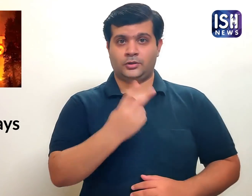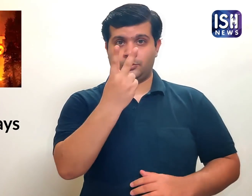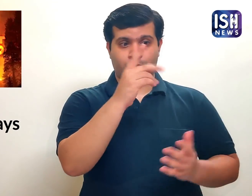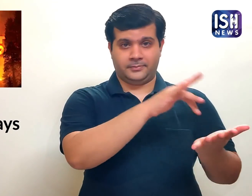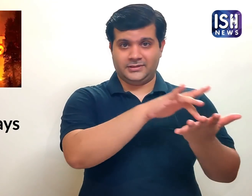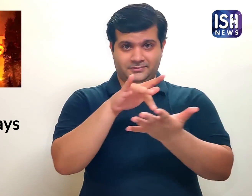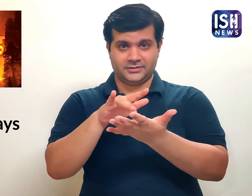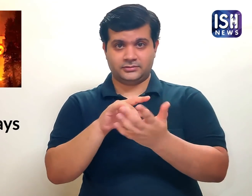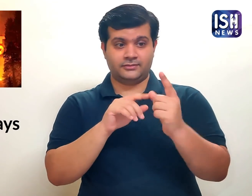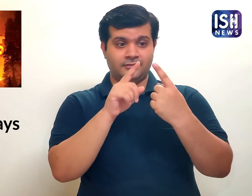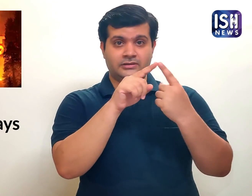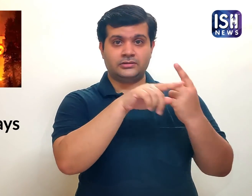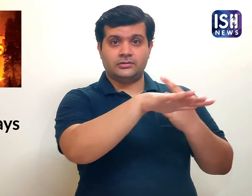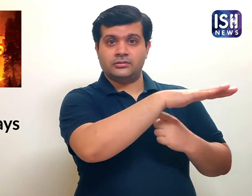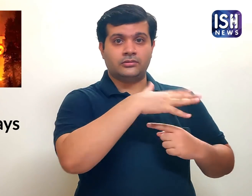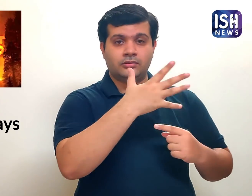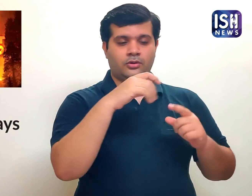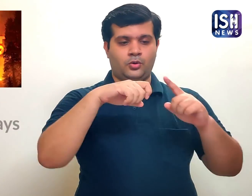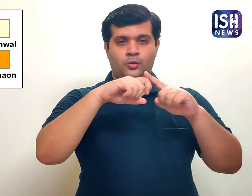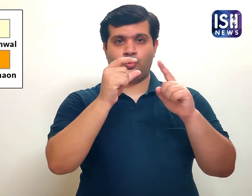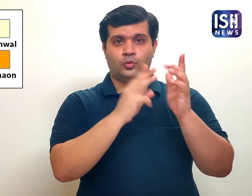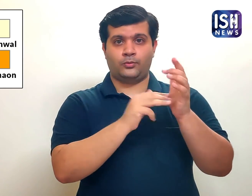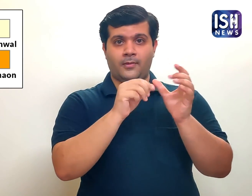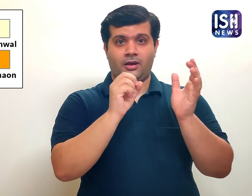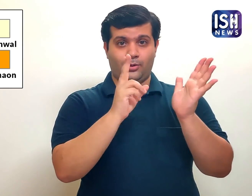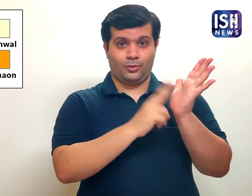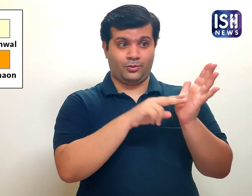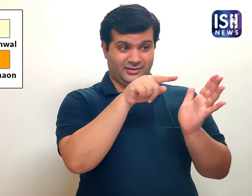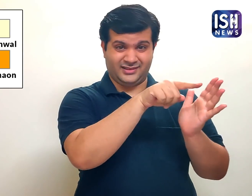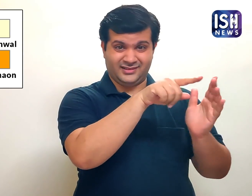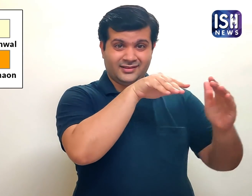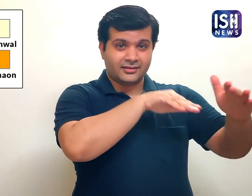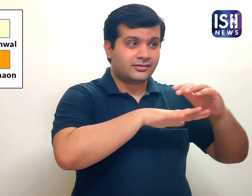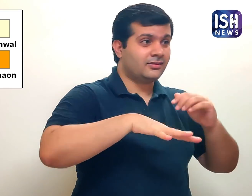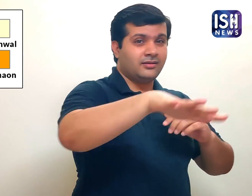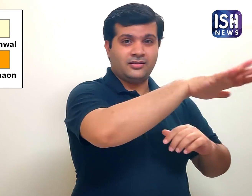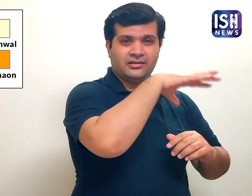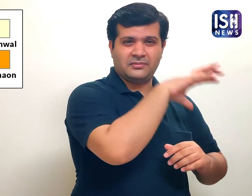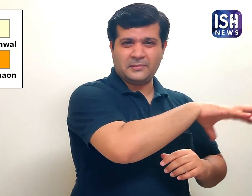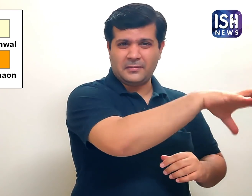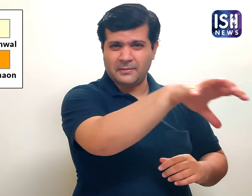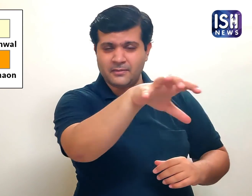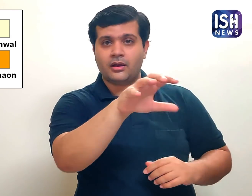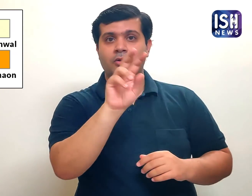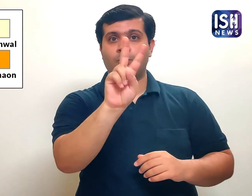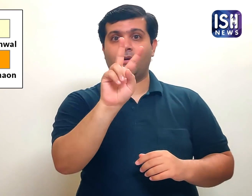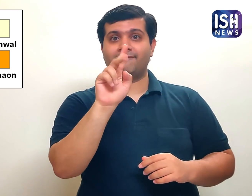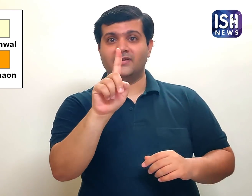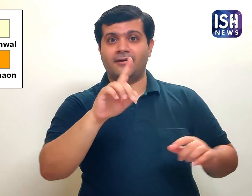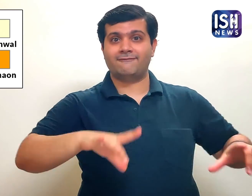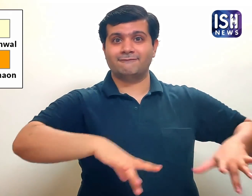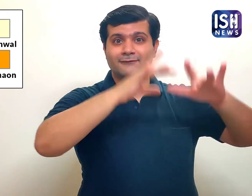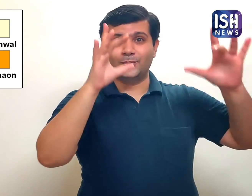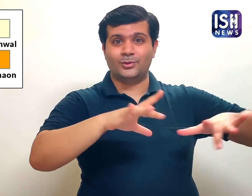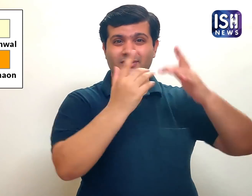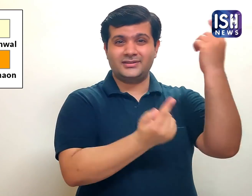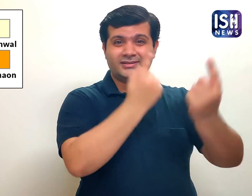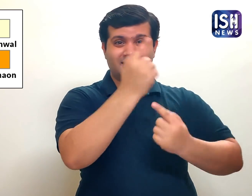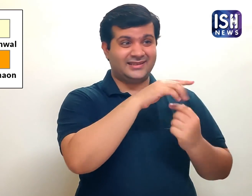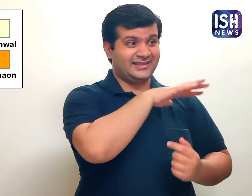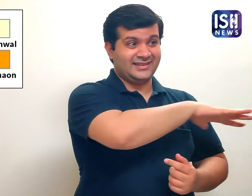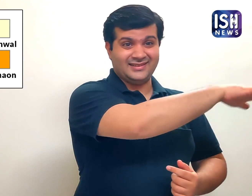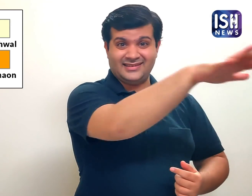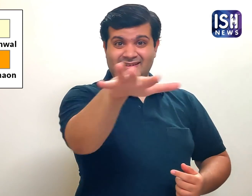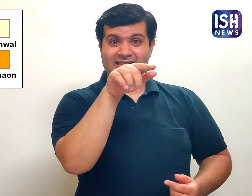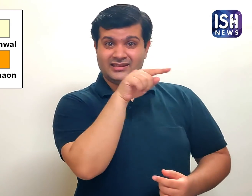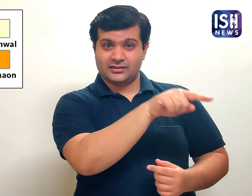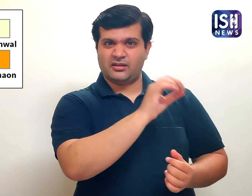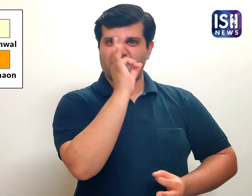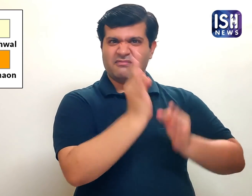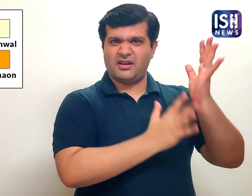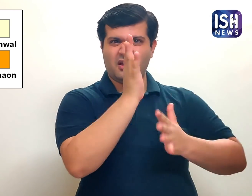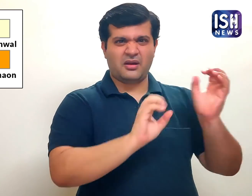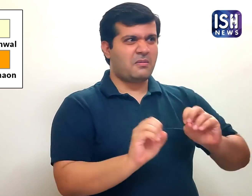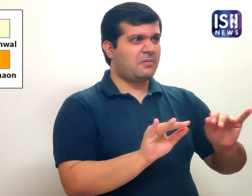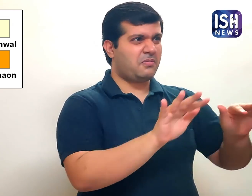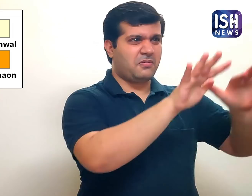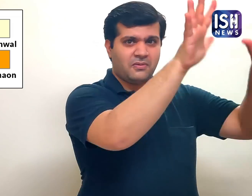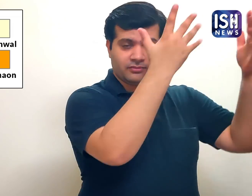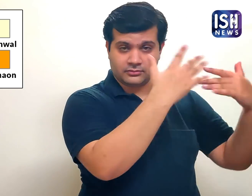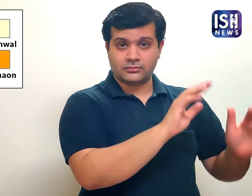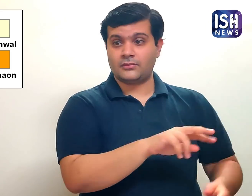In two places such as the Kumaon region, 21 forest fires have been reported